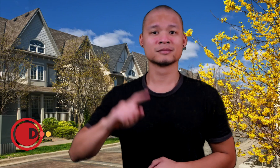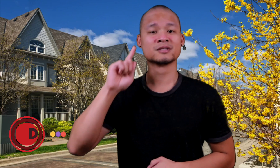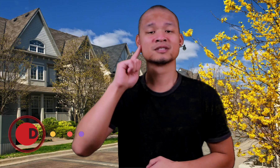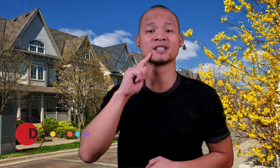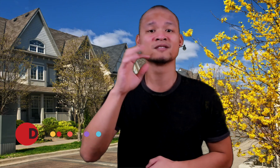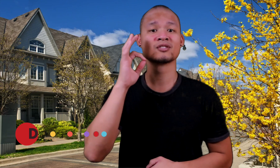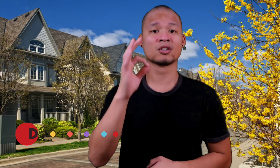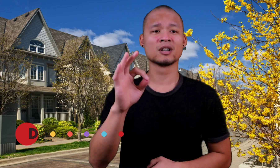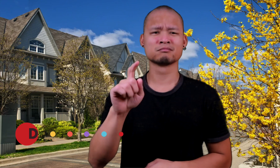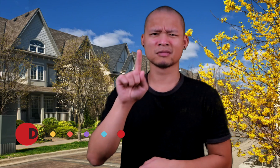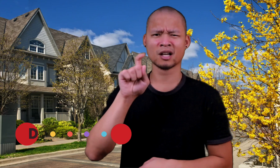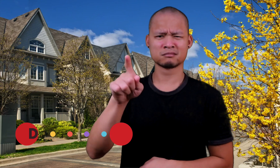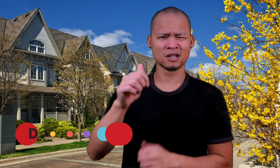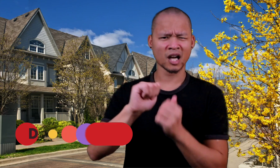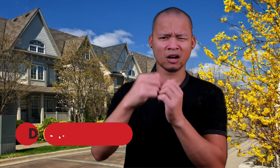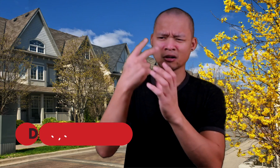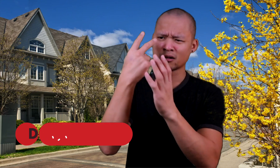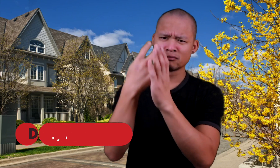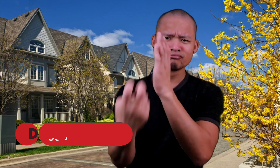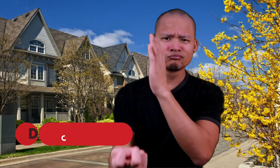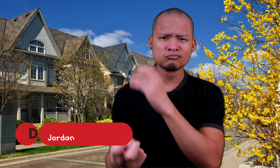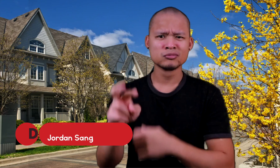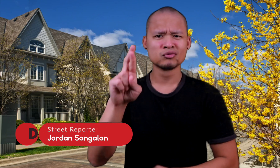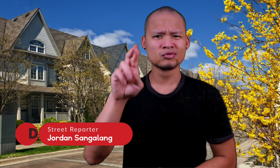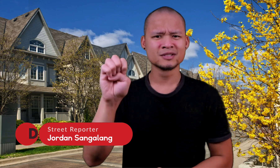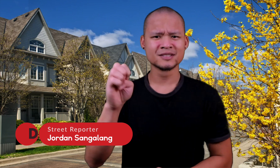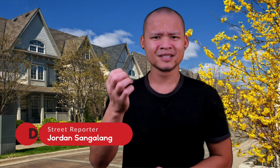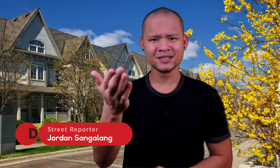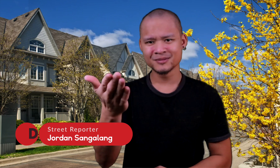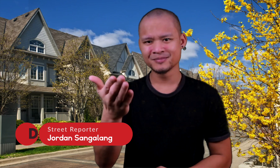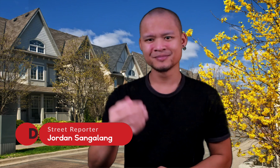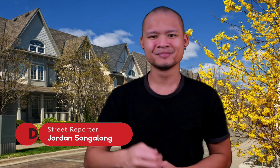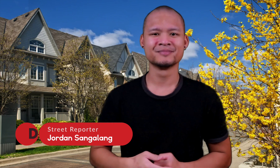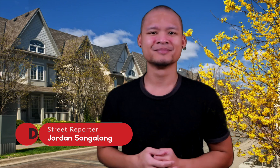[JORDAN]:: DeafDots asked how he “fell into real estate”?